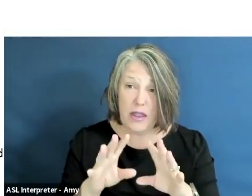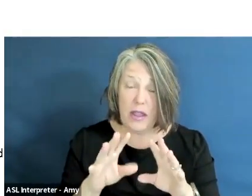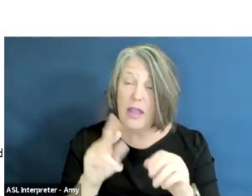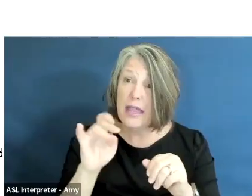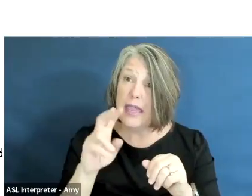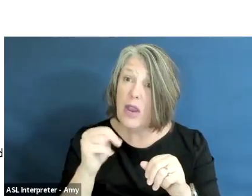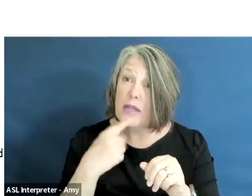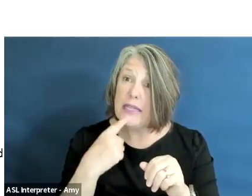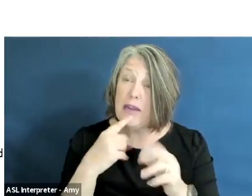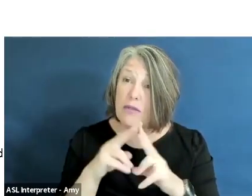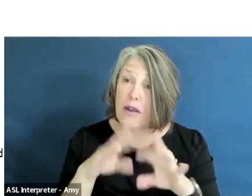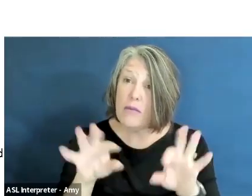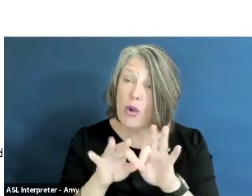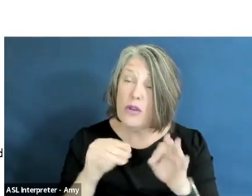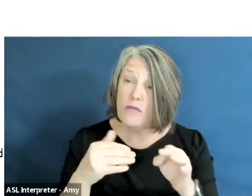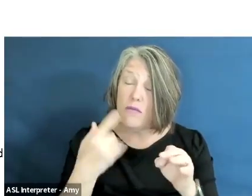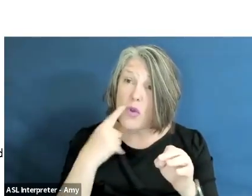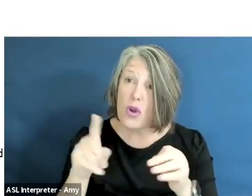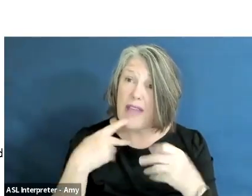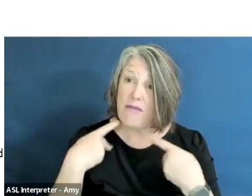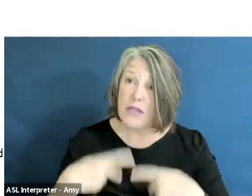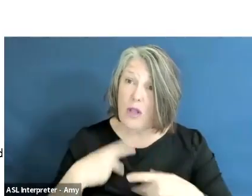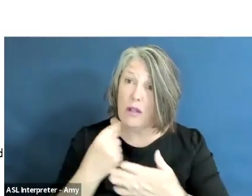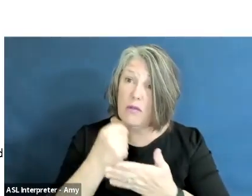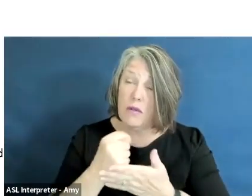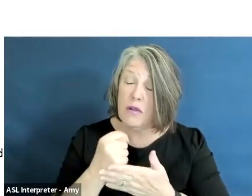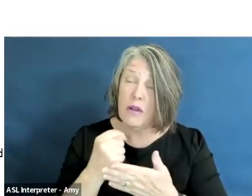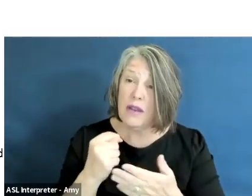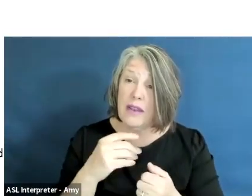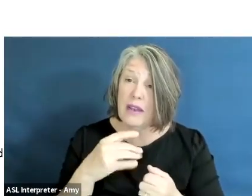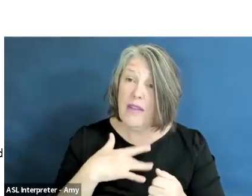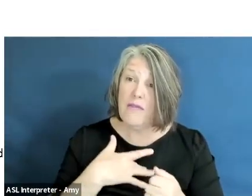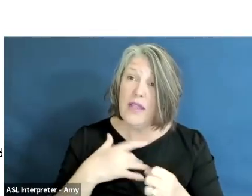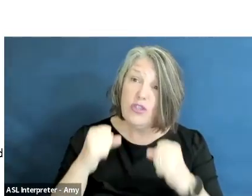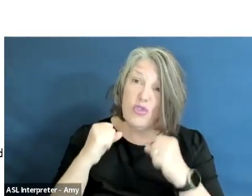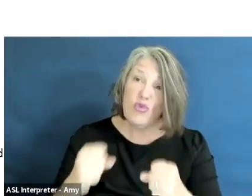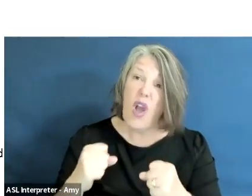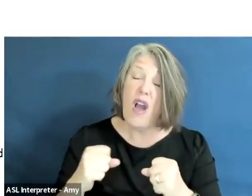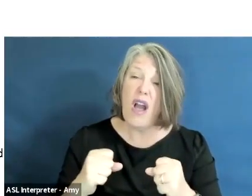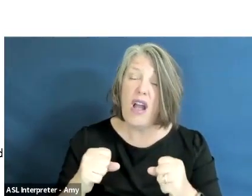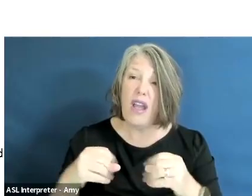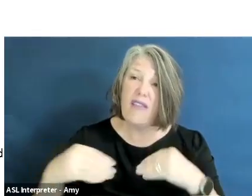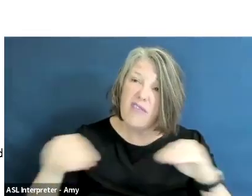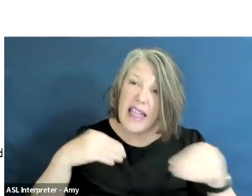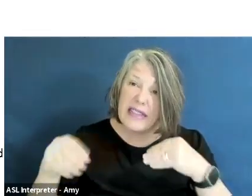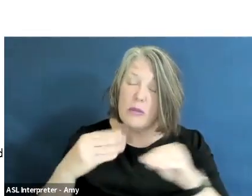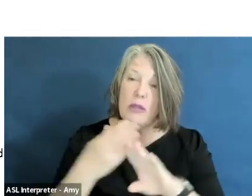great physical therapy treatments and to feel as strong as possible as flexible as possible before pregnancy.